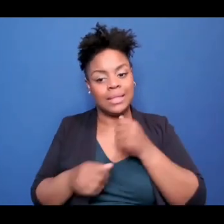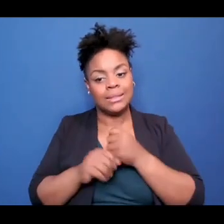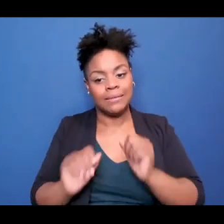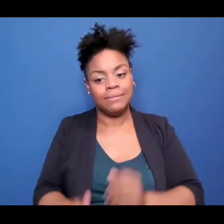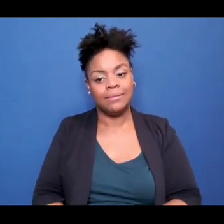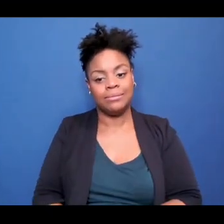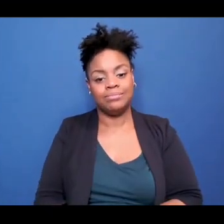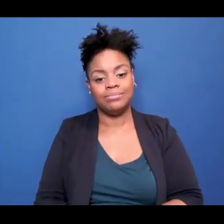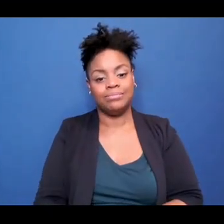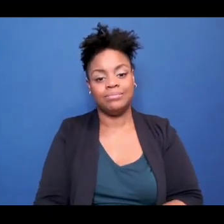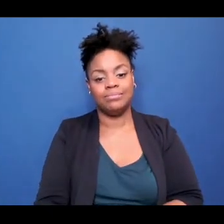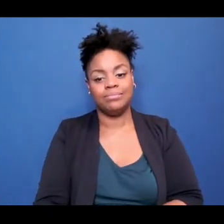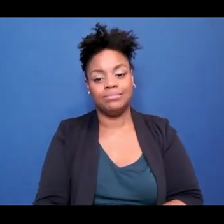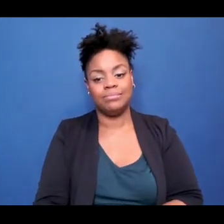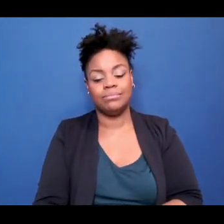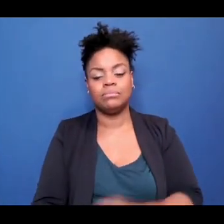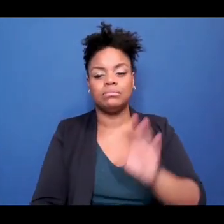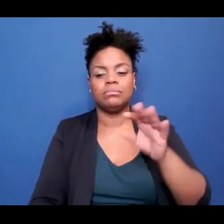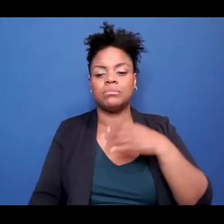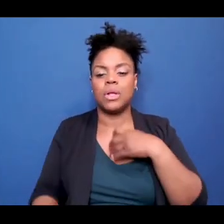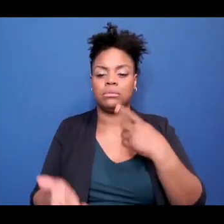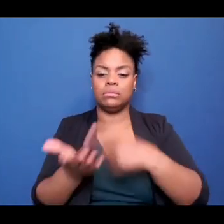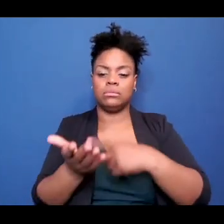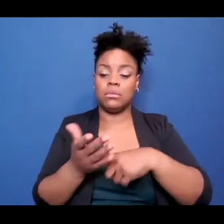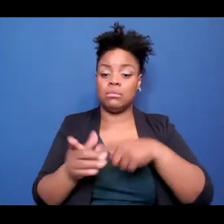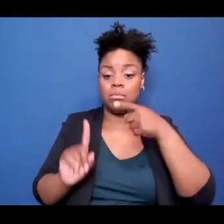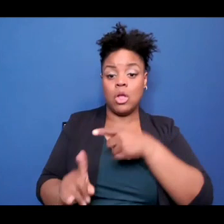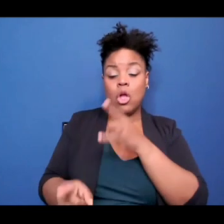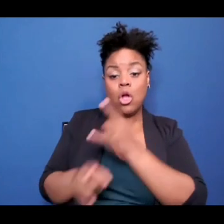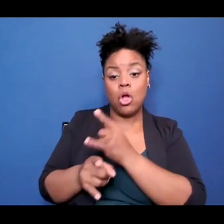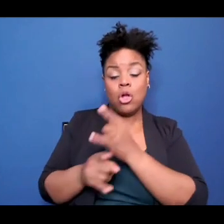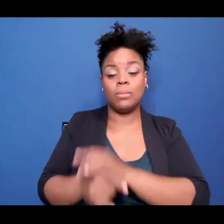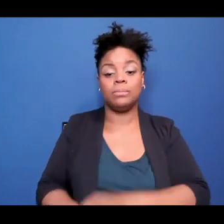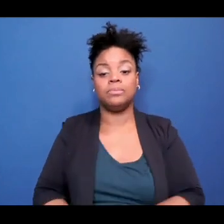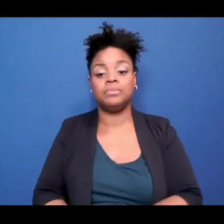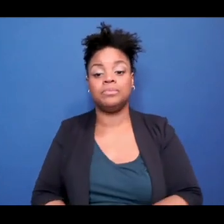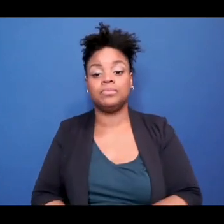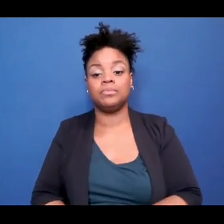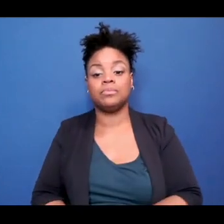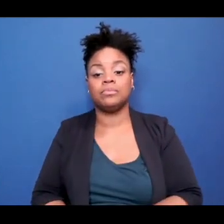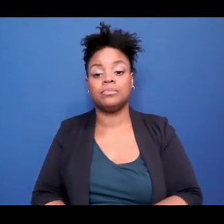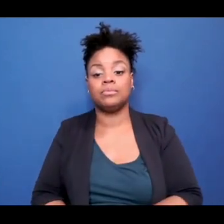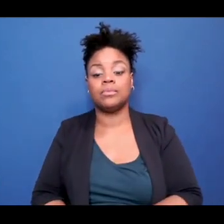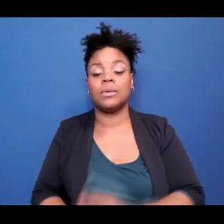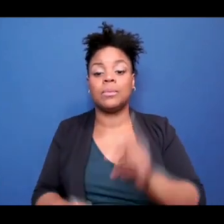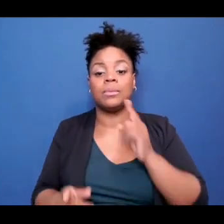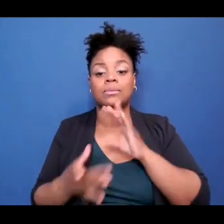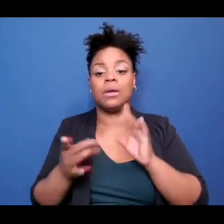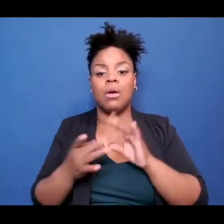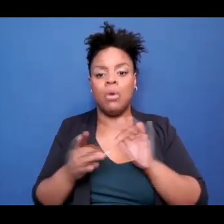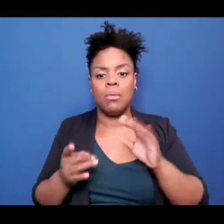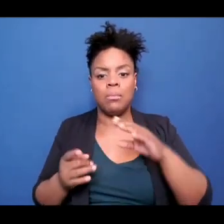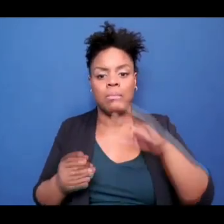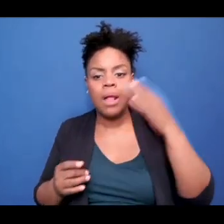IF WE REALLY WANTED TO THINK ABOUT ALCOHOL AND OFFER AMERICAN HEALTH THEN WE WOULD NEED TO QUESTION THE PRESUMPTION THAT